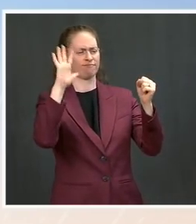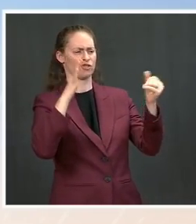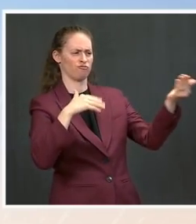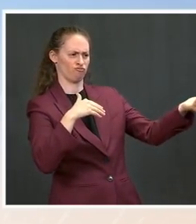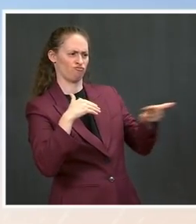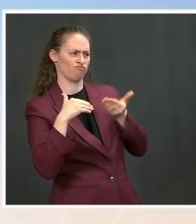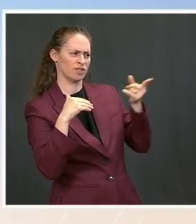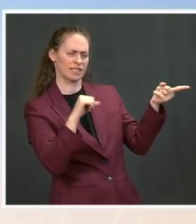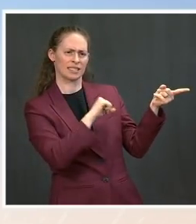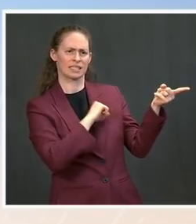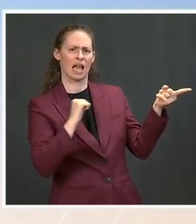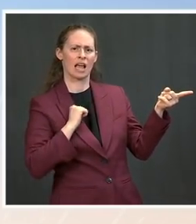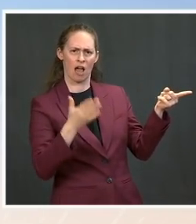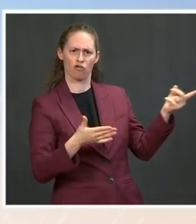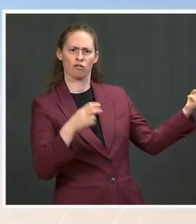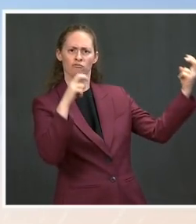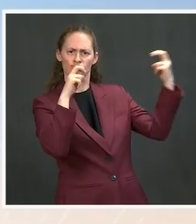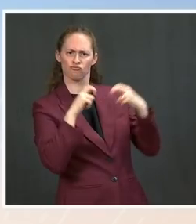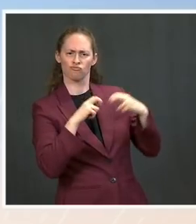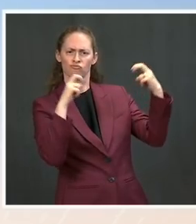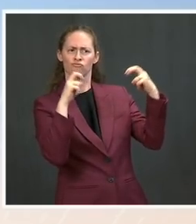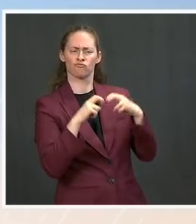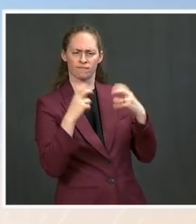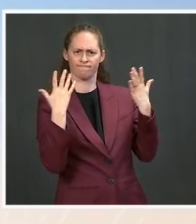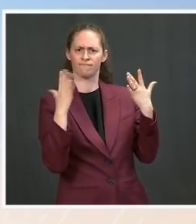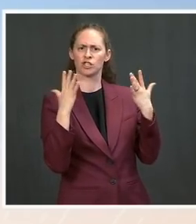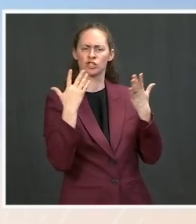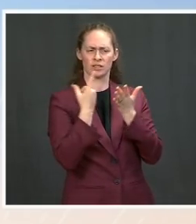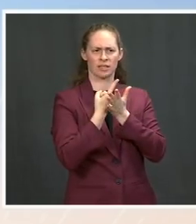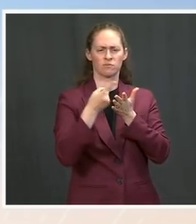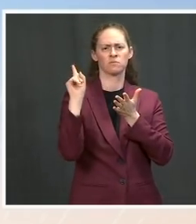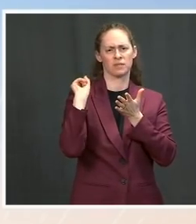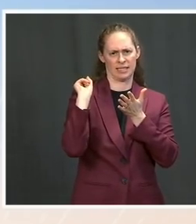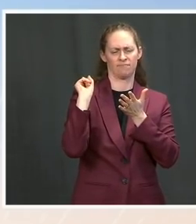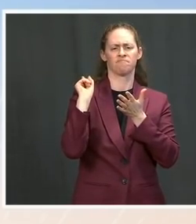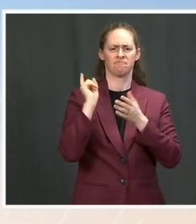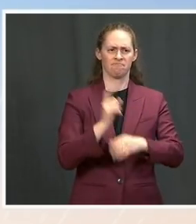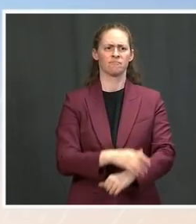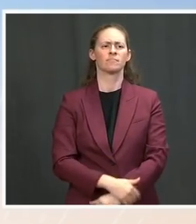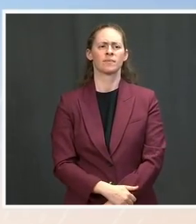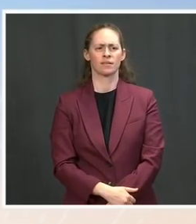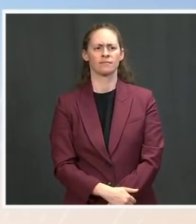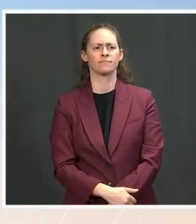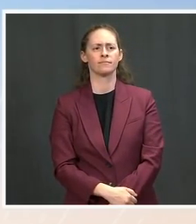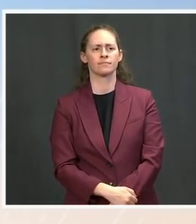she selects to come to the White House. Since Congress is on -- Senate is on recess this week,